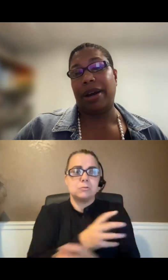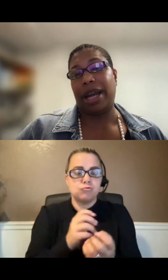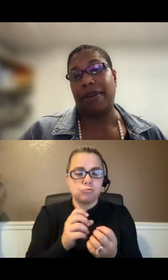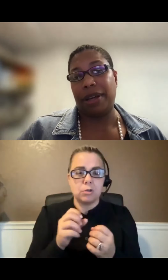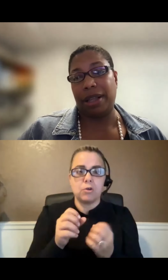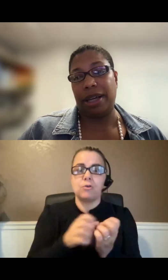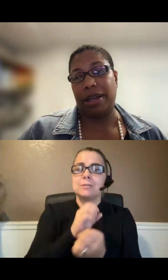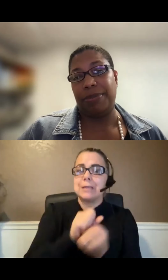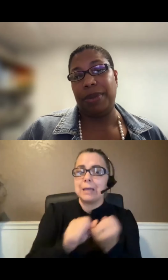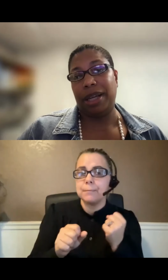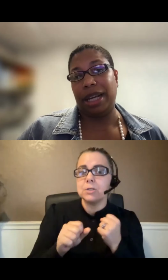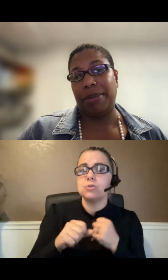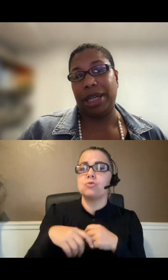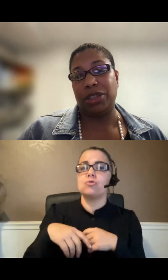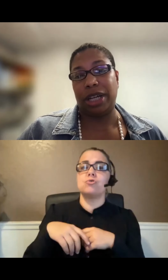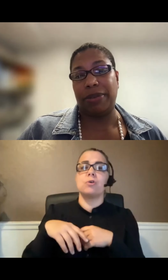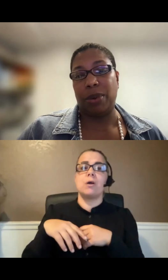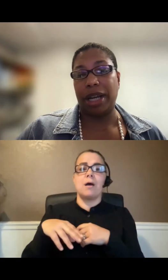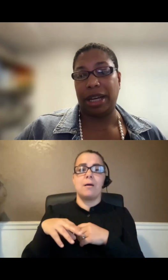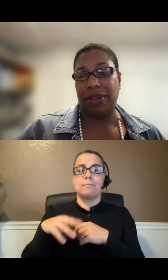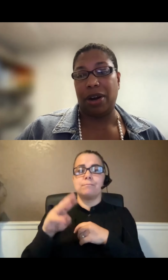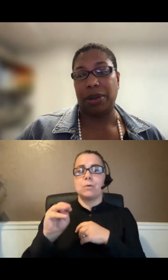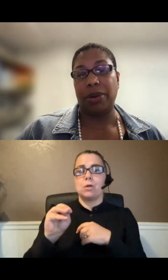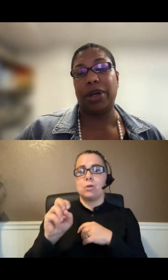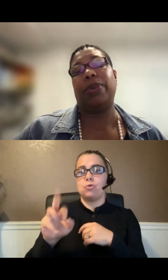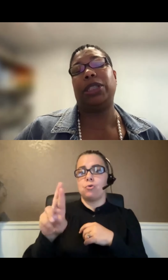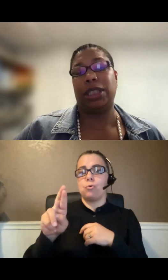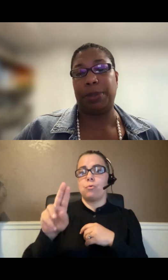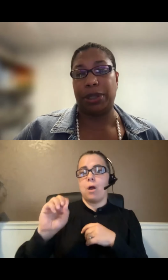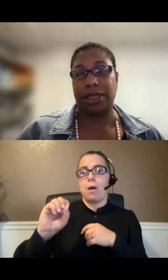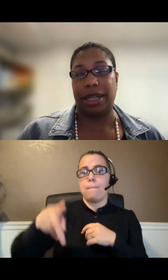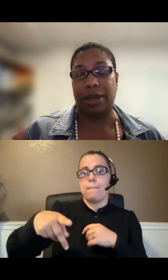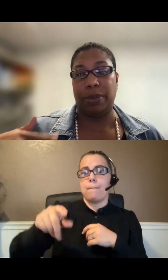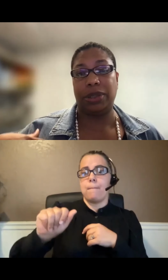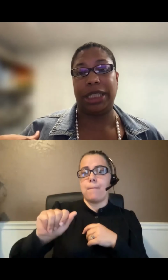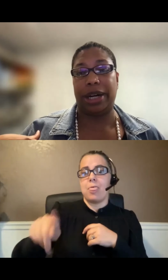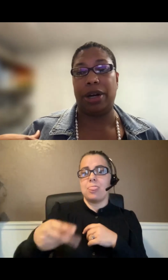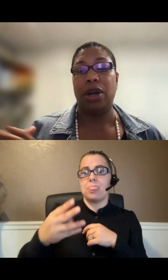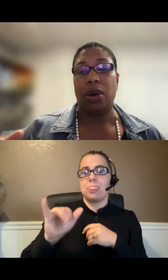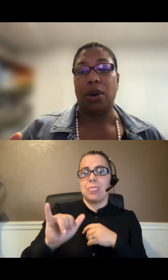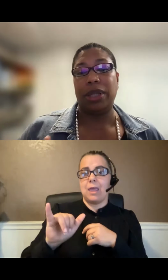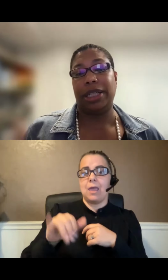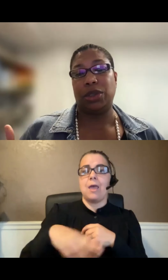Here I have an image of the WalkinVR logo which is a person in a wheelchair holding